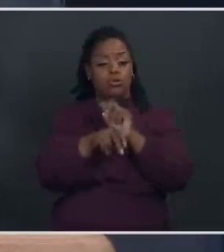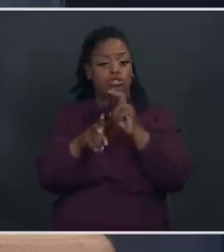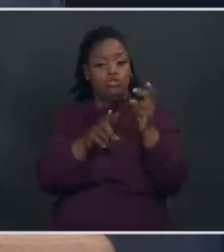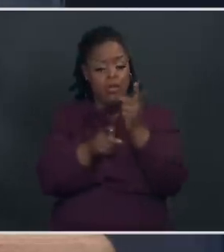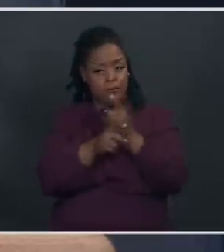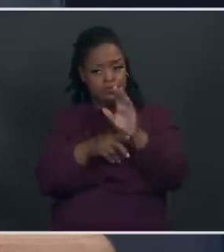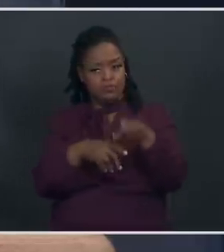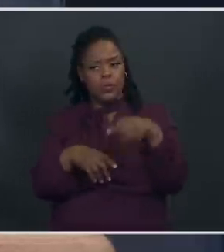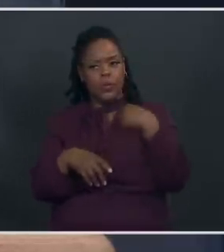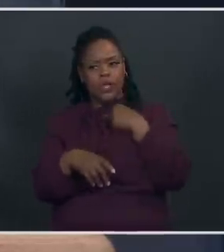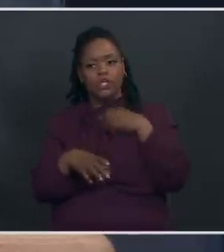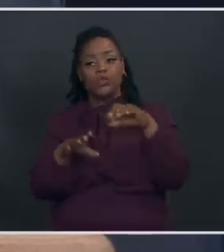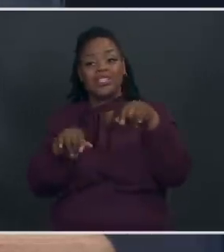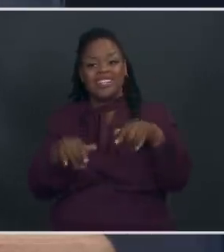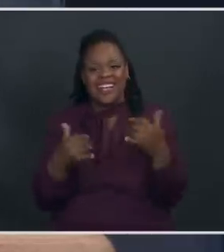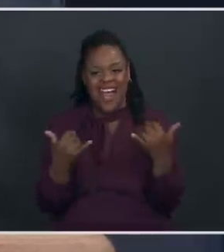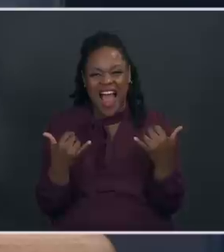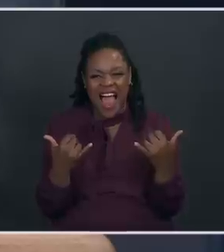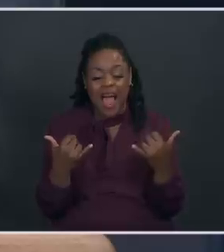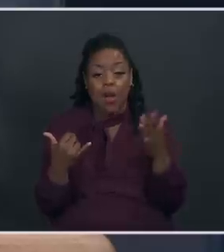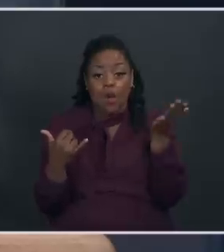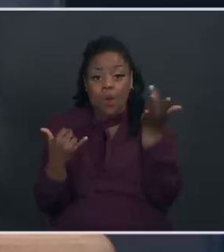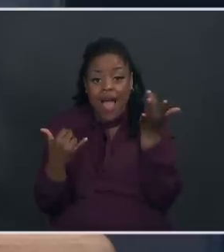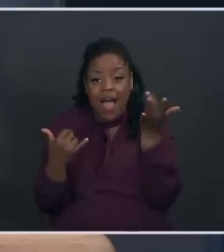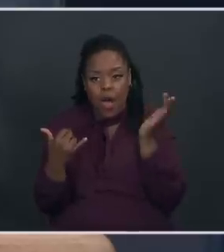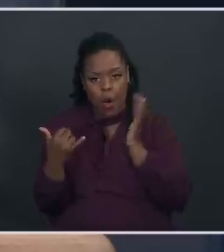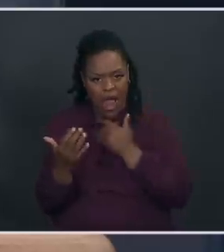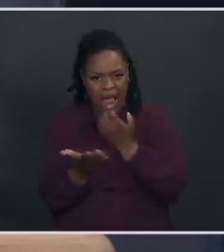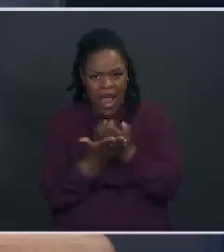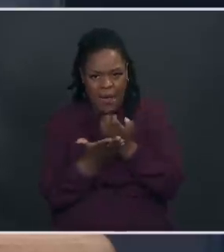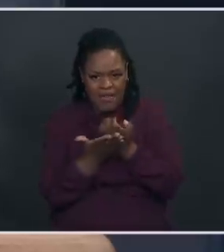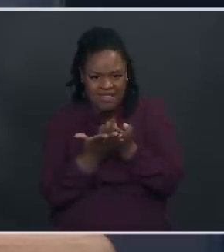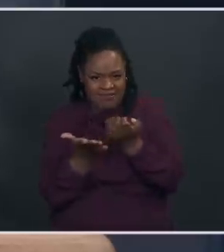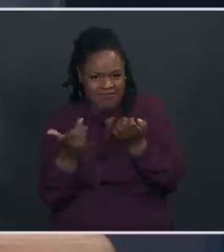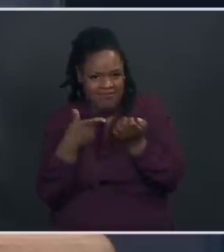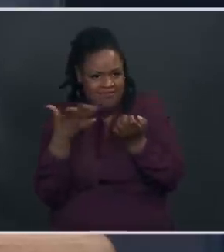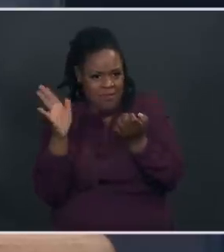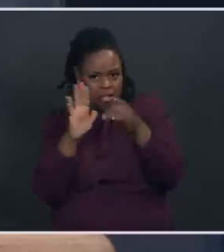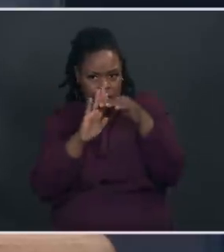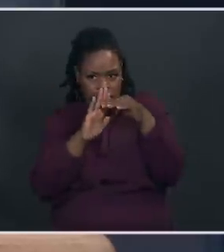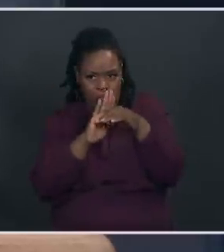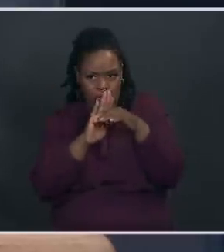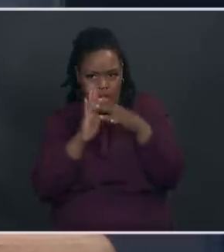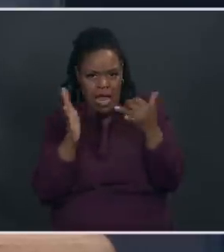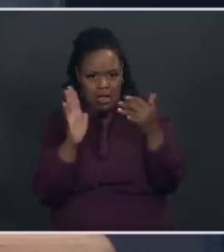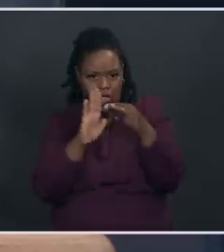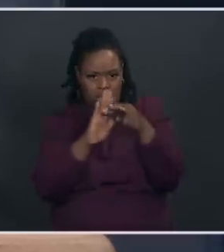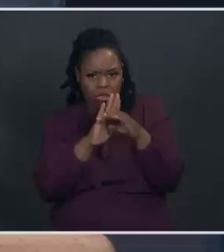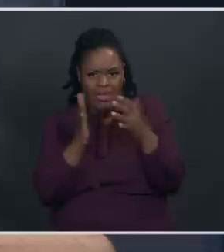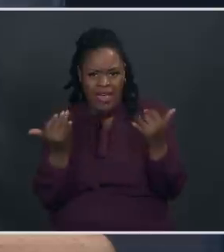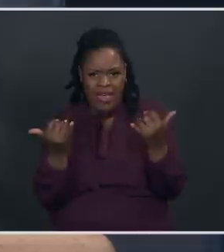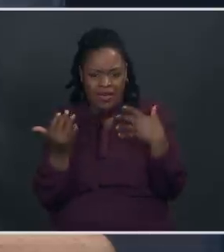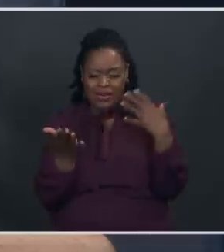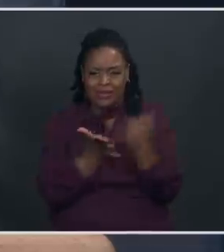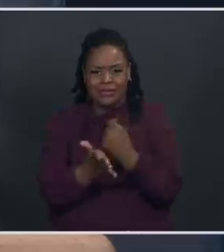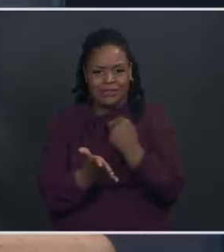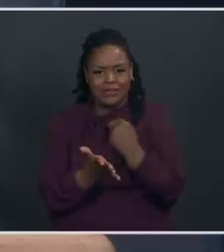because our economy is right now stagnant. We have millions of people out of work, out of jobs;